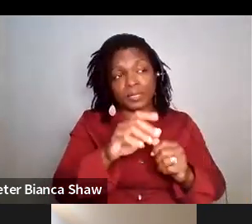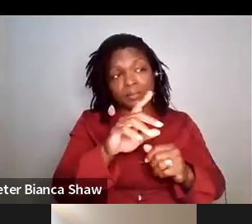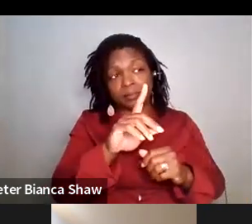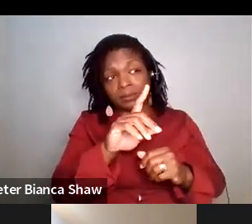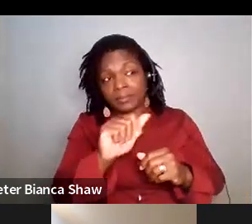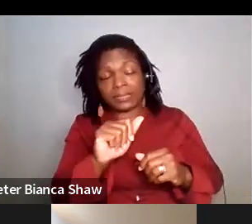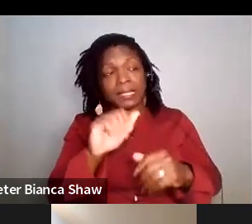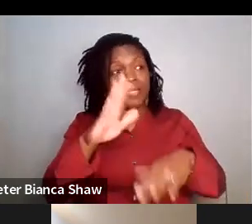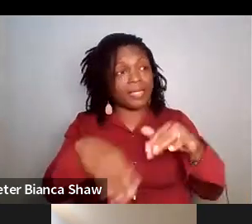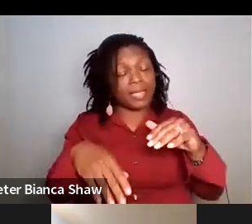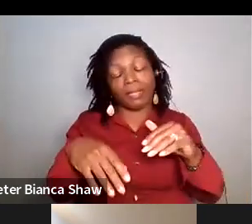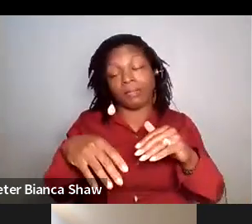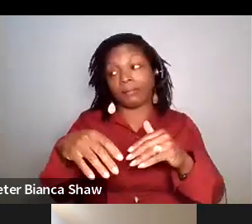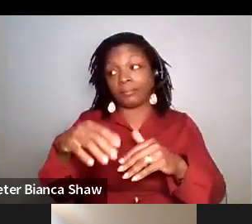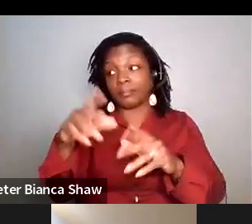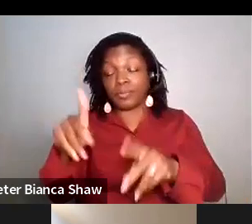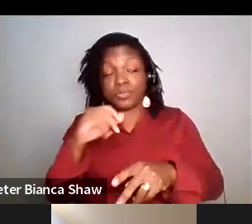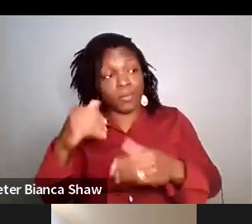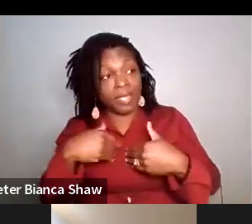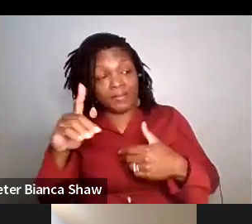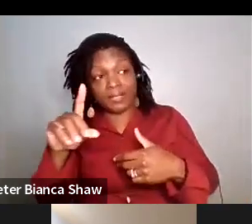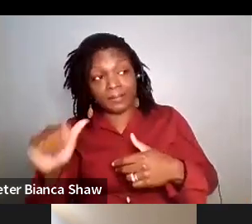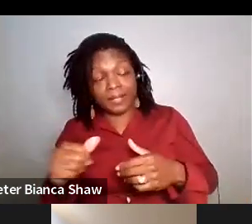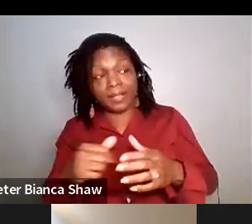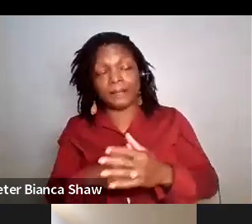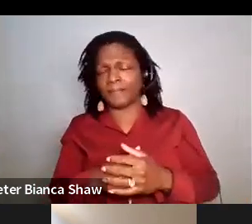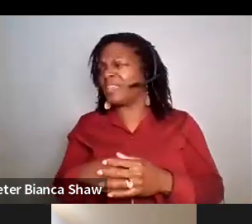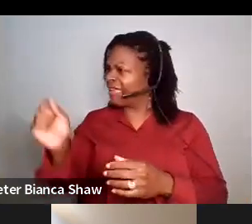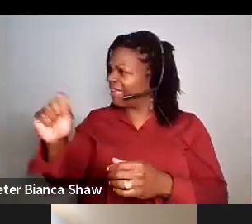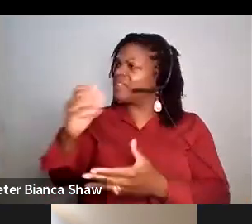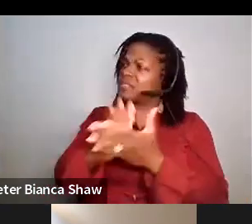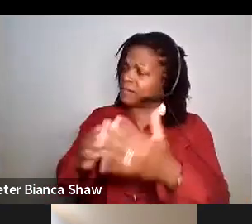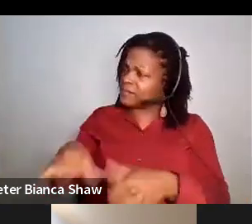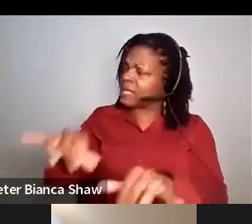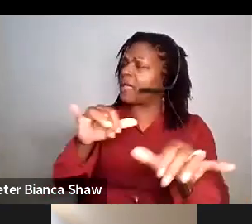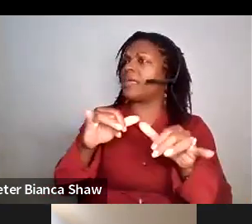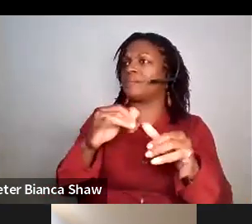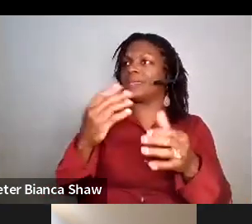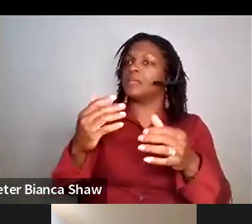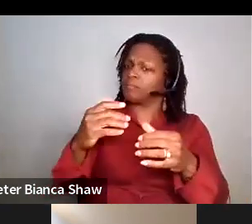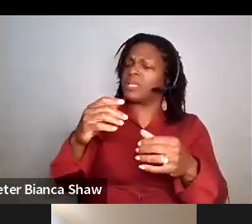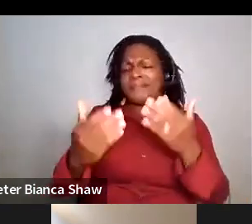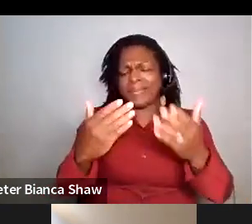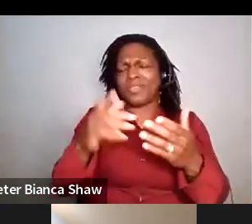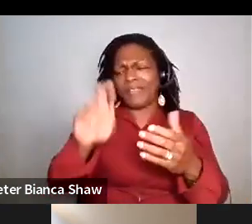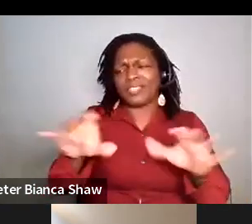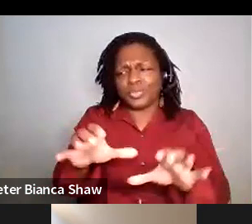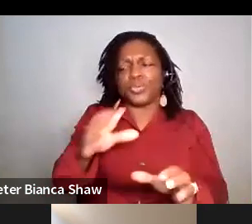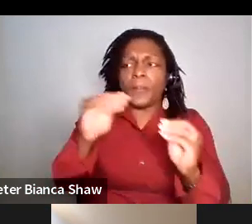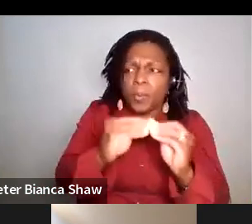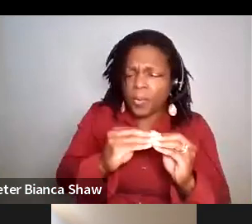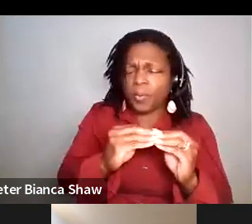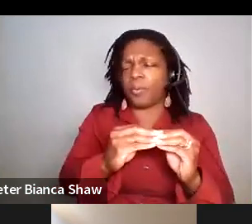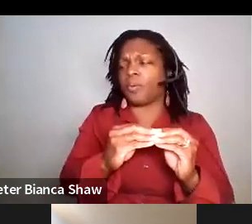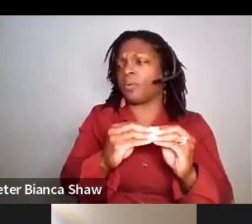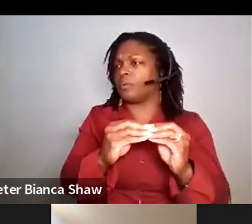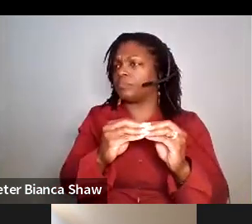I definitely do. I mean you may have to do more for child with disabilities as far as their day to day test.